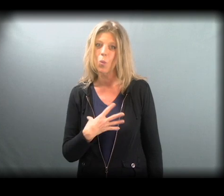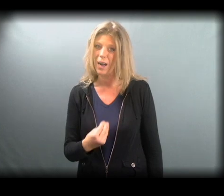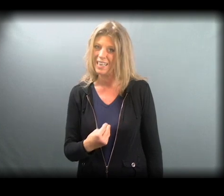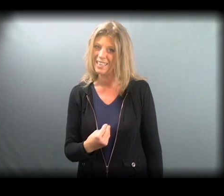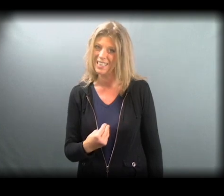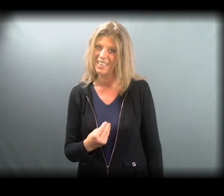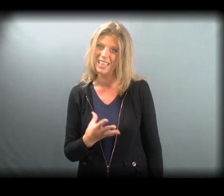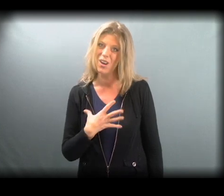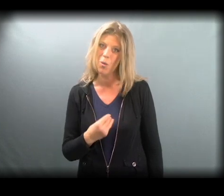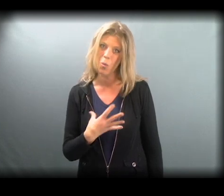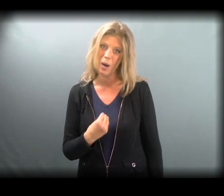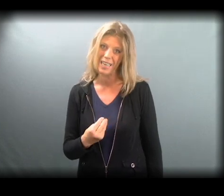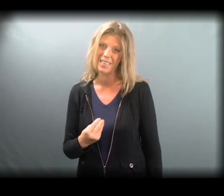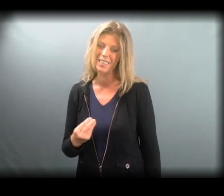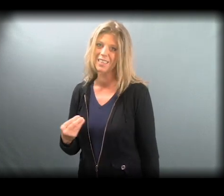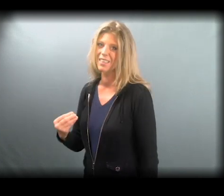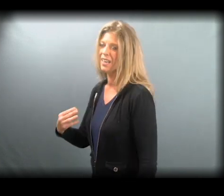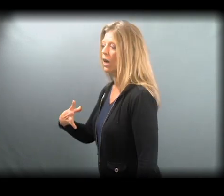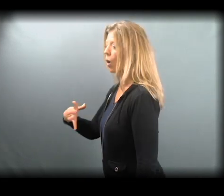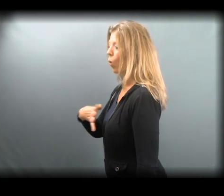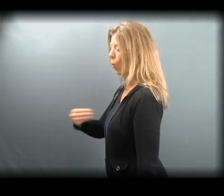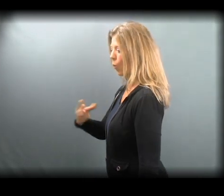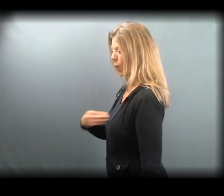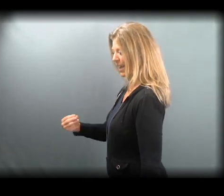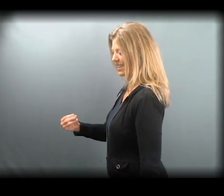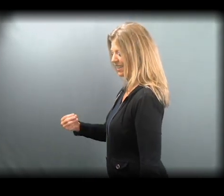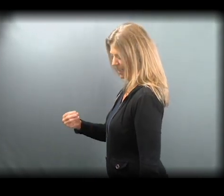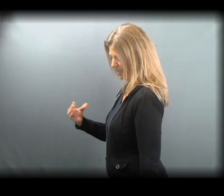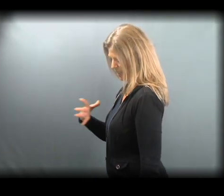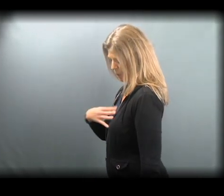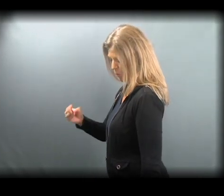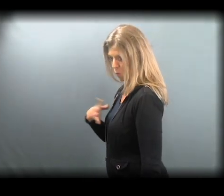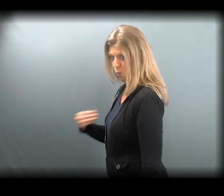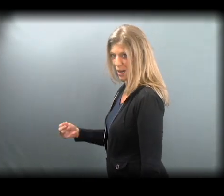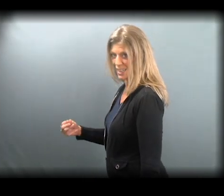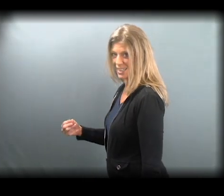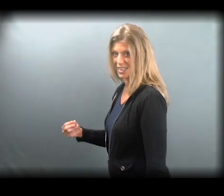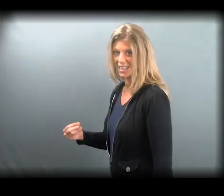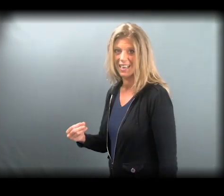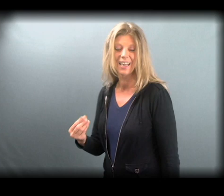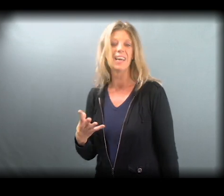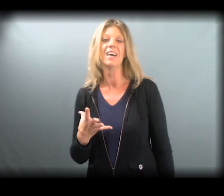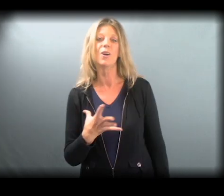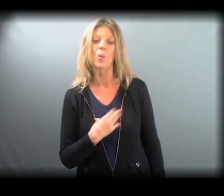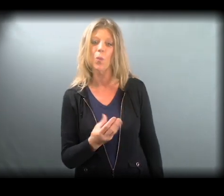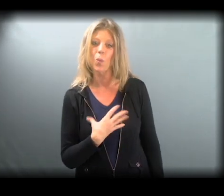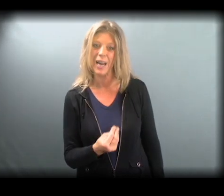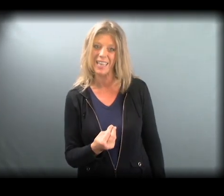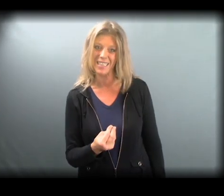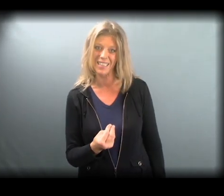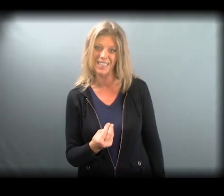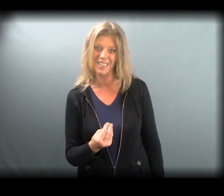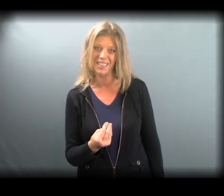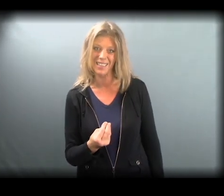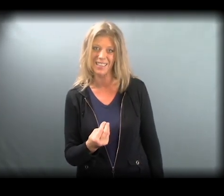WHITE